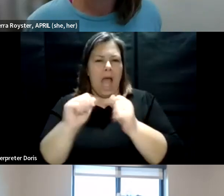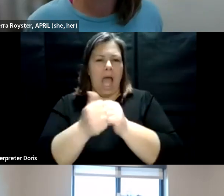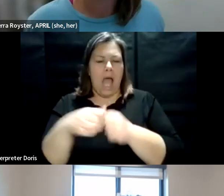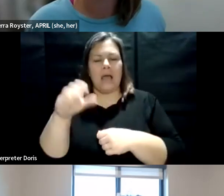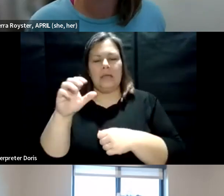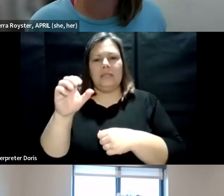So I don't want to jump the gun on too much of that.